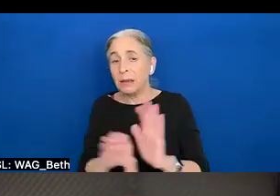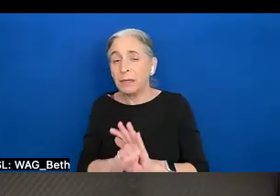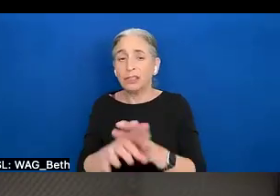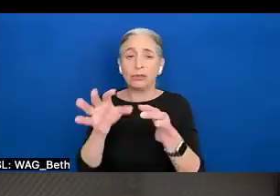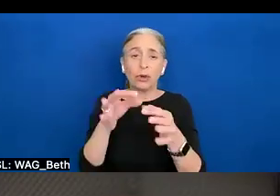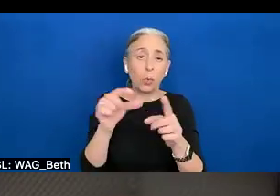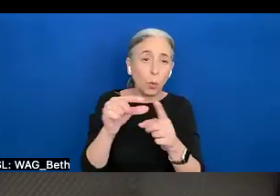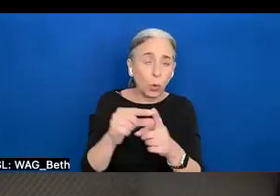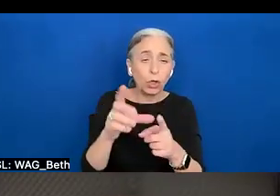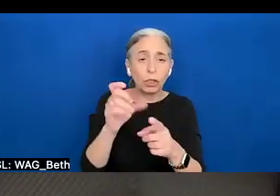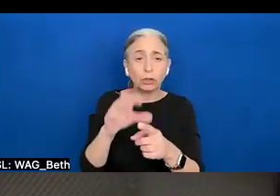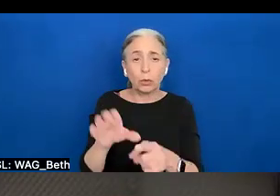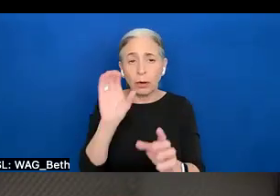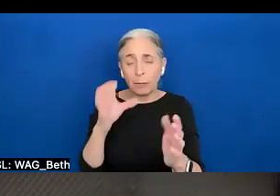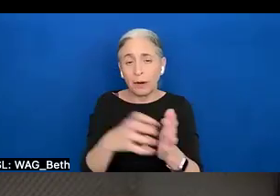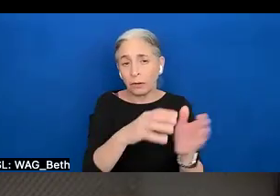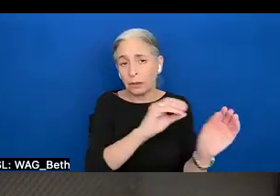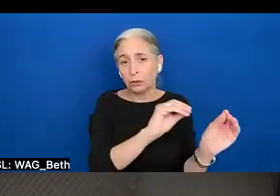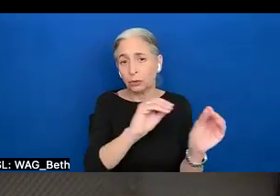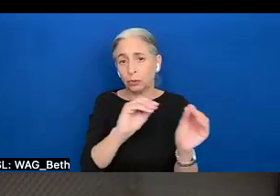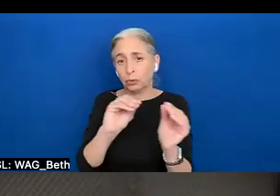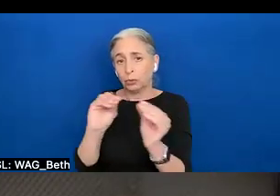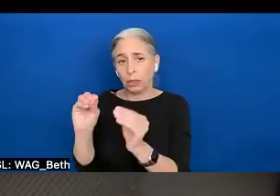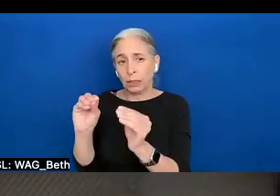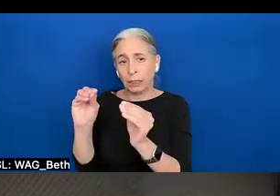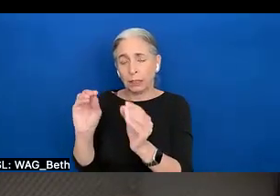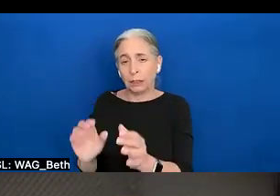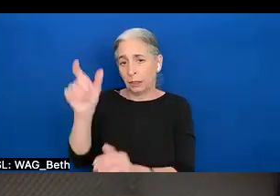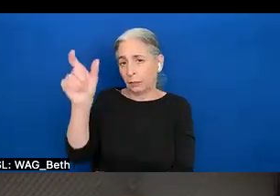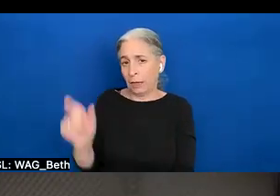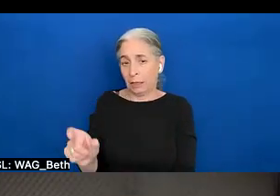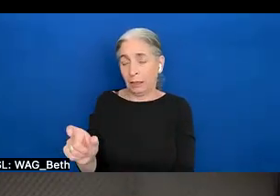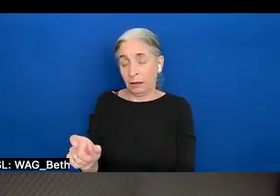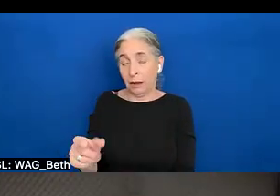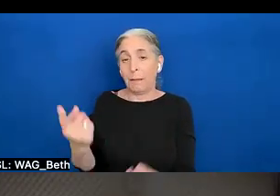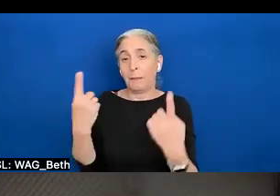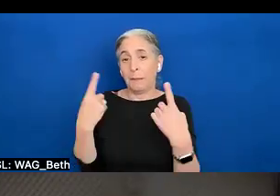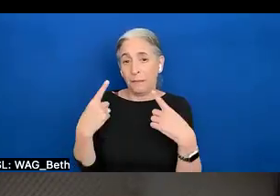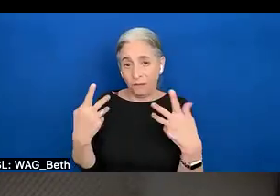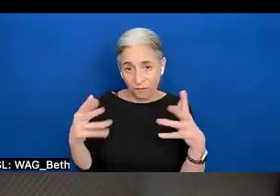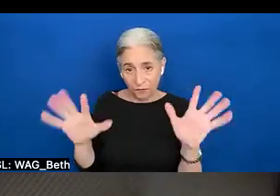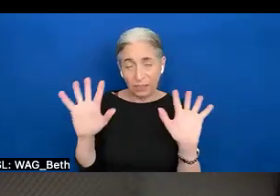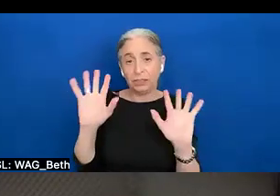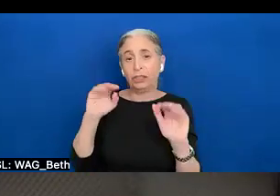the page and drag it to the article panel. And then once the object is in the article panel, you